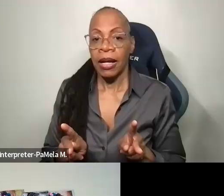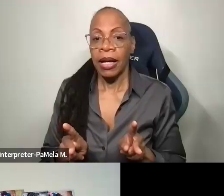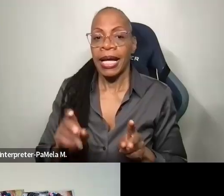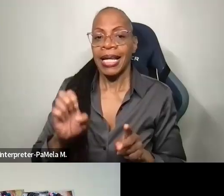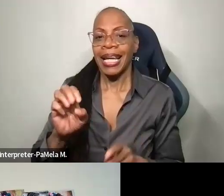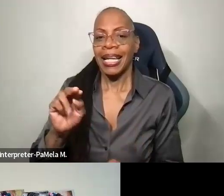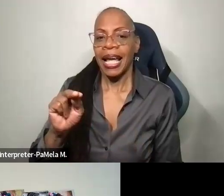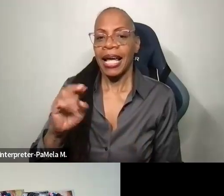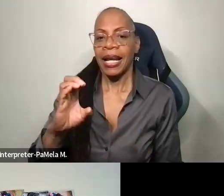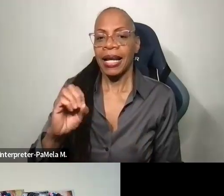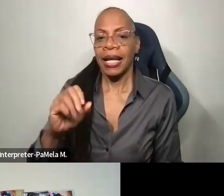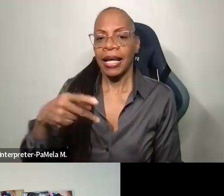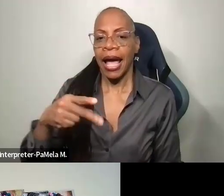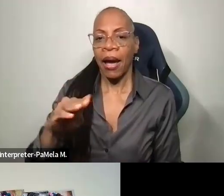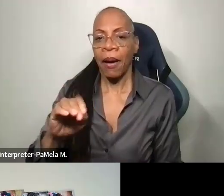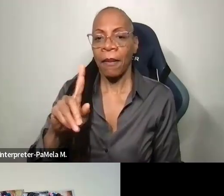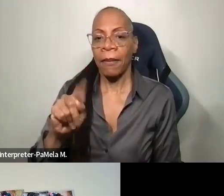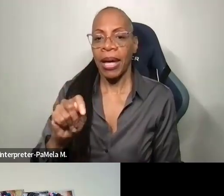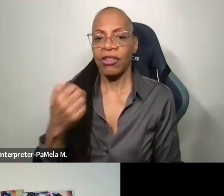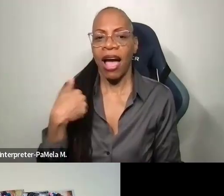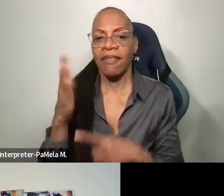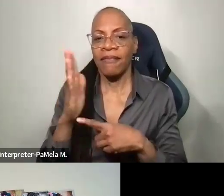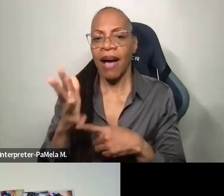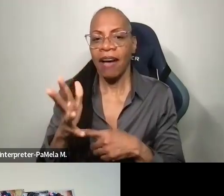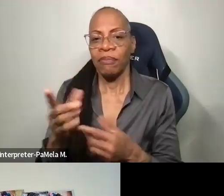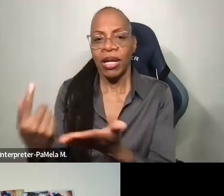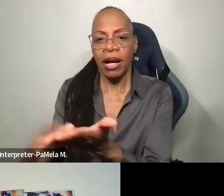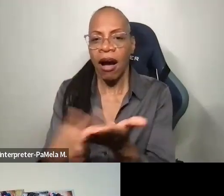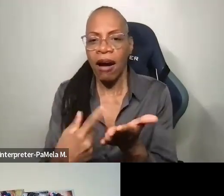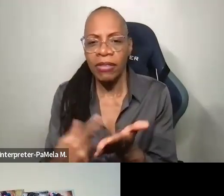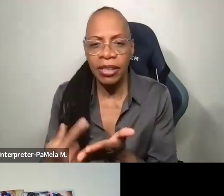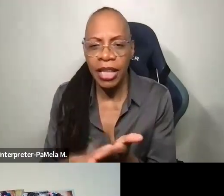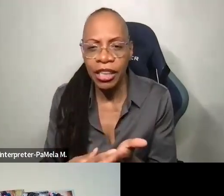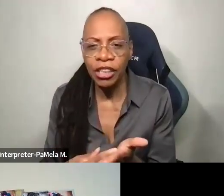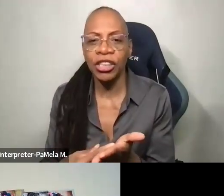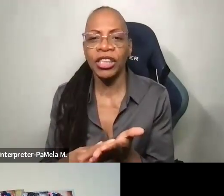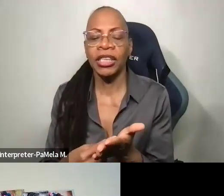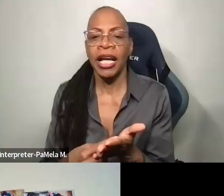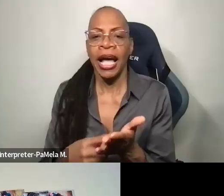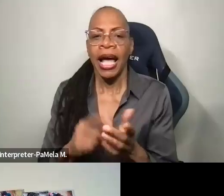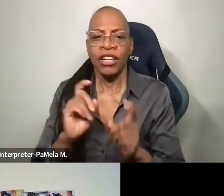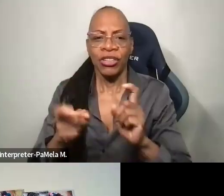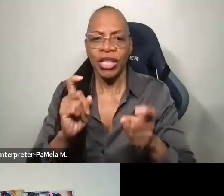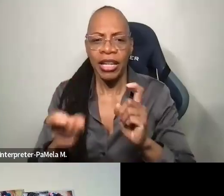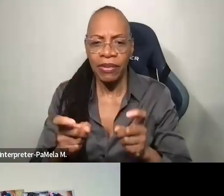to enter into HMIS, but for whatever reason, it just wasn't an appropriate time to ask them to sign an ROI,